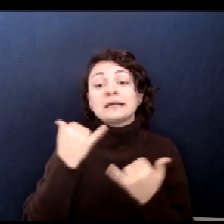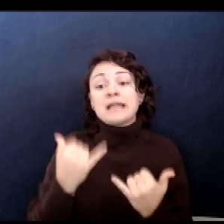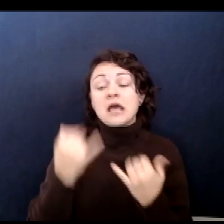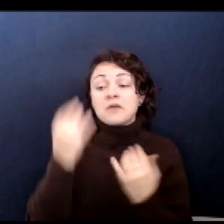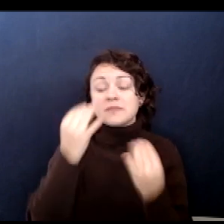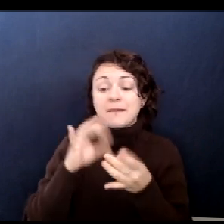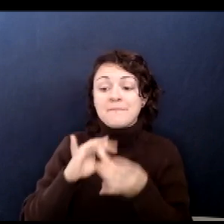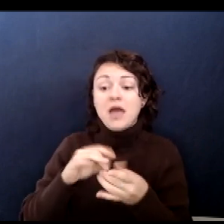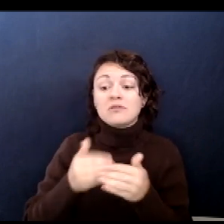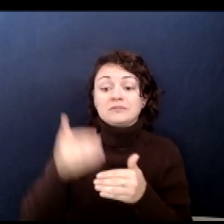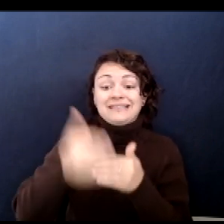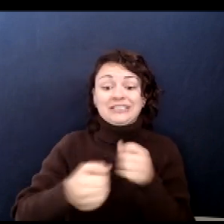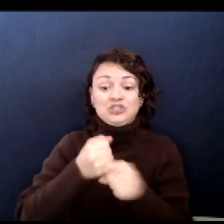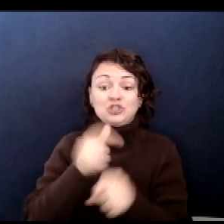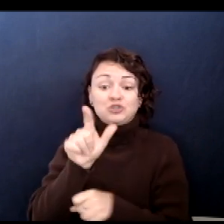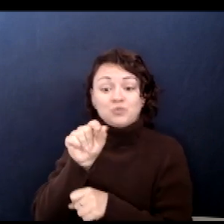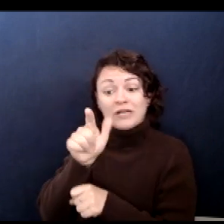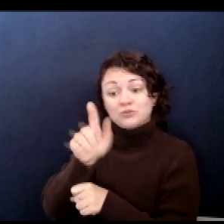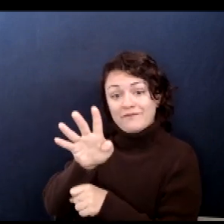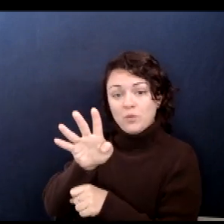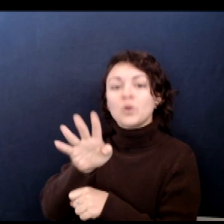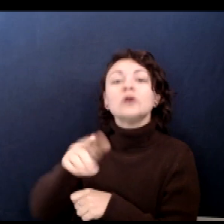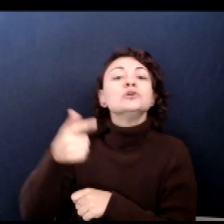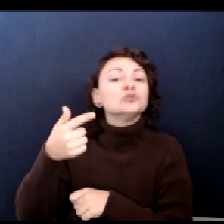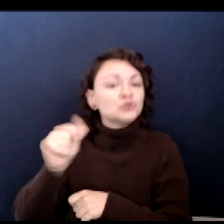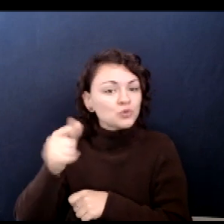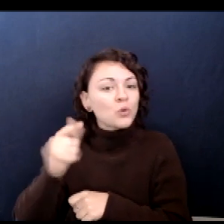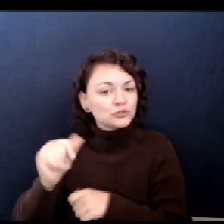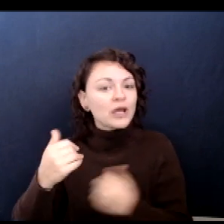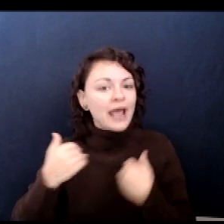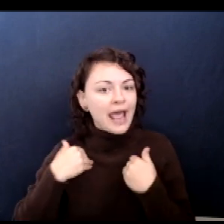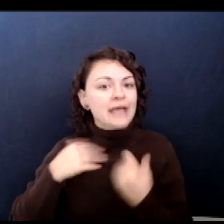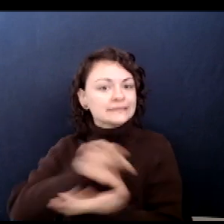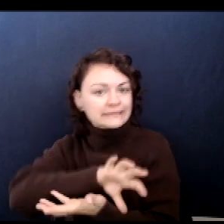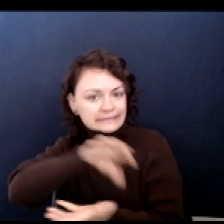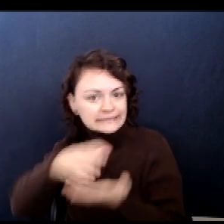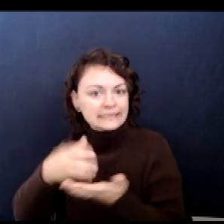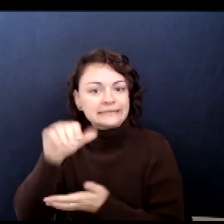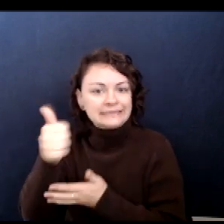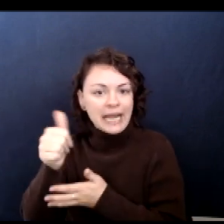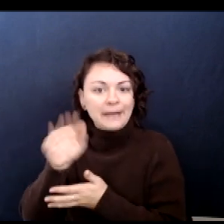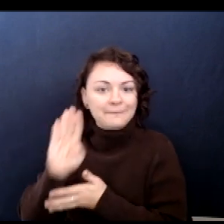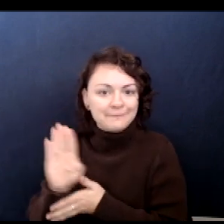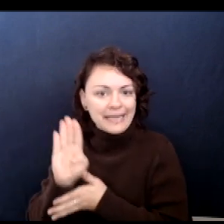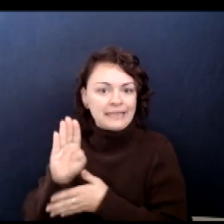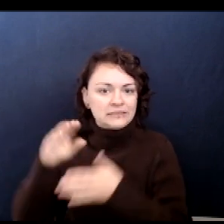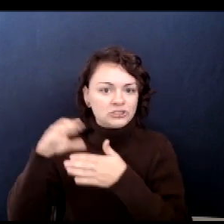Georgia has a accumulated budget surplus of $10,000,000,000 And these are,